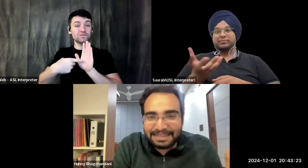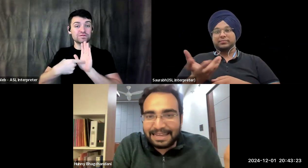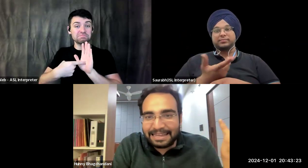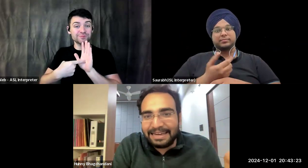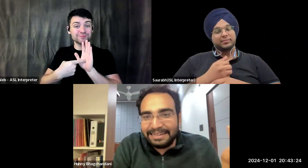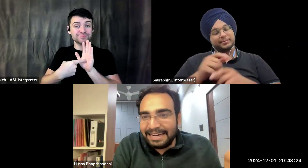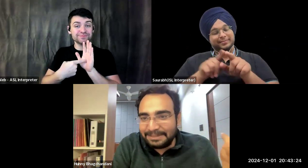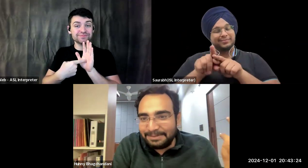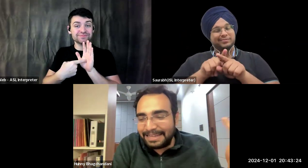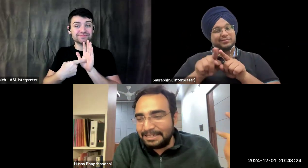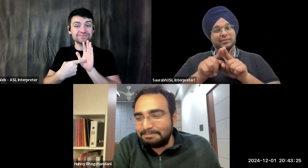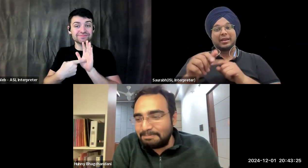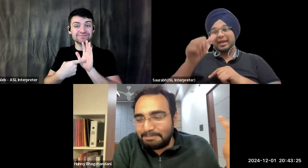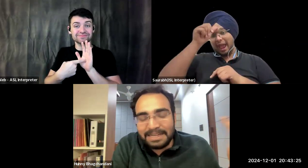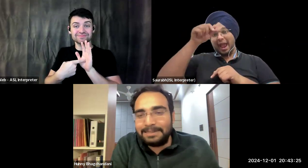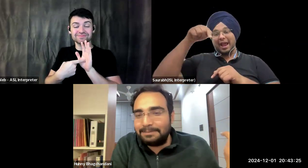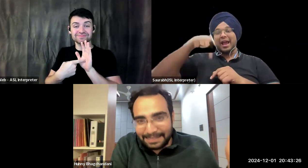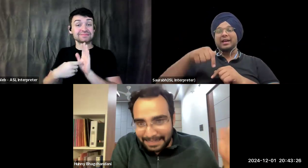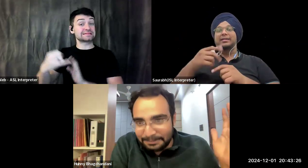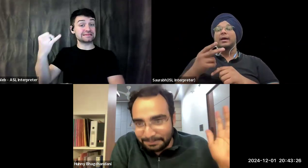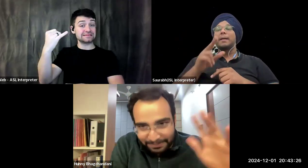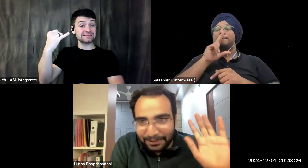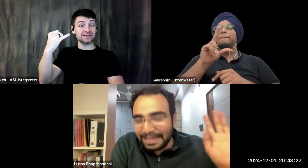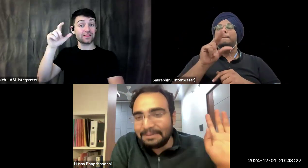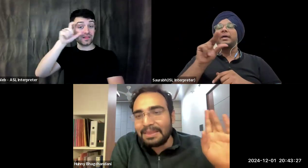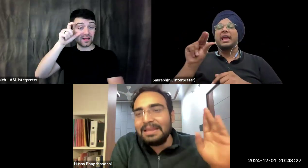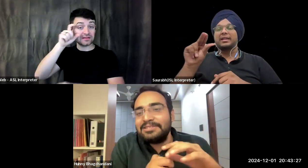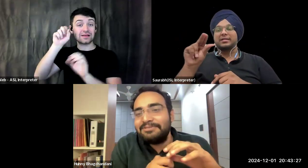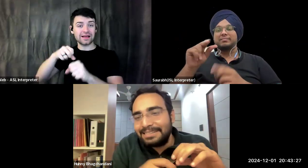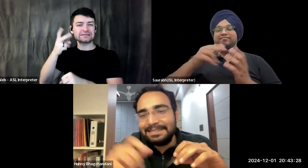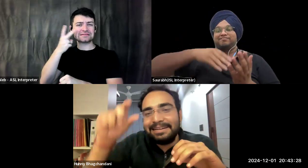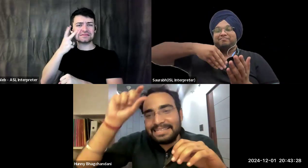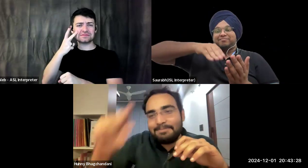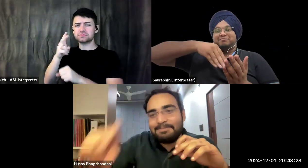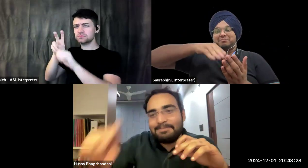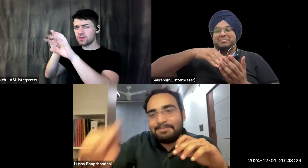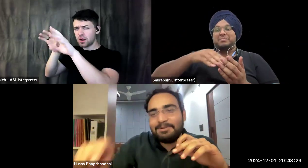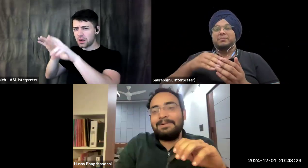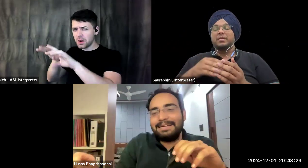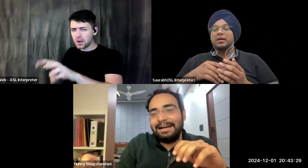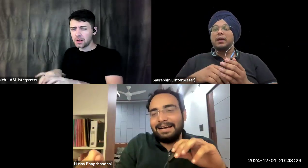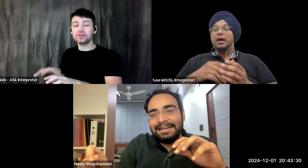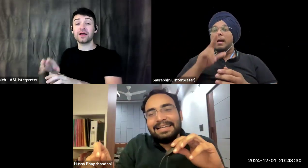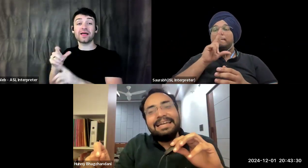like indian item like paneer butter masala. Okay? So what is the recipe of paneer butter masala?